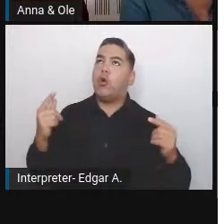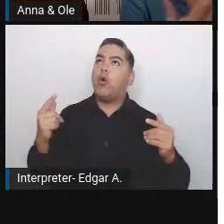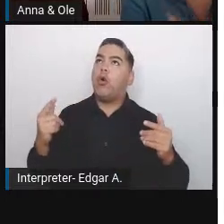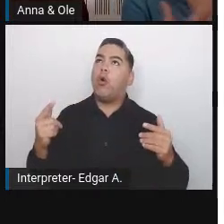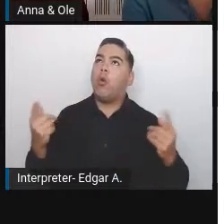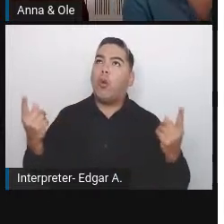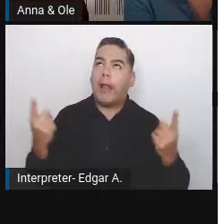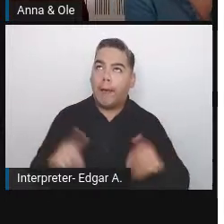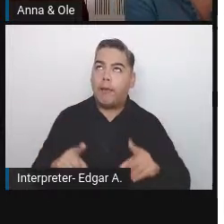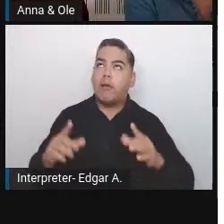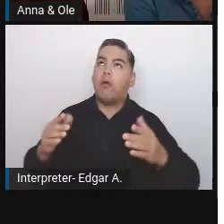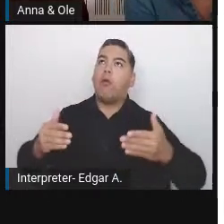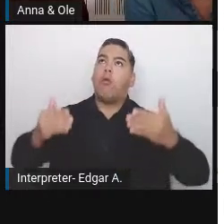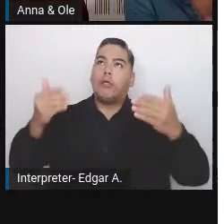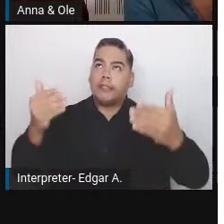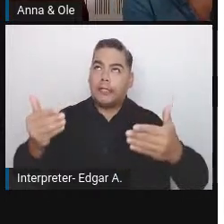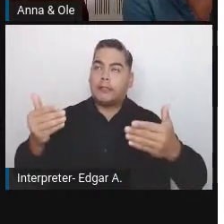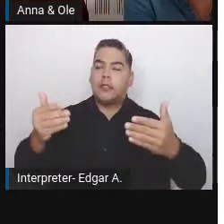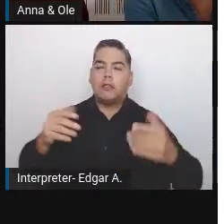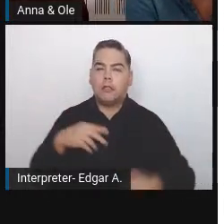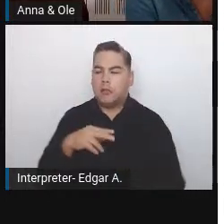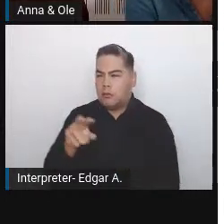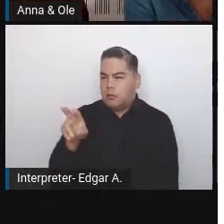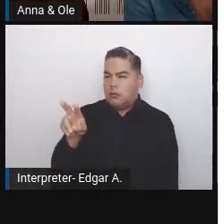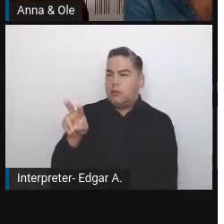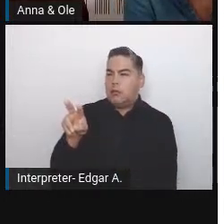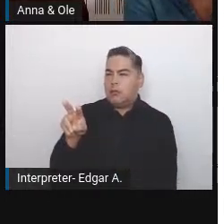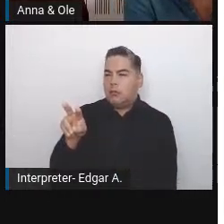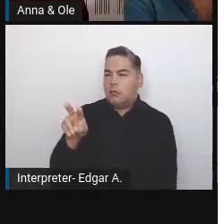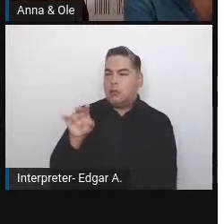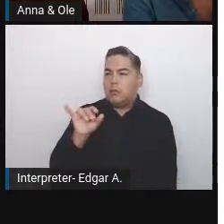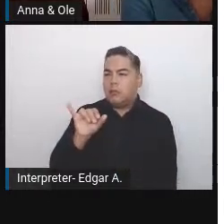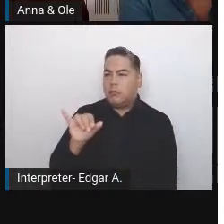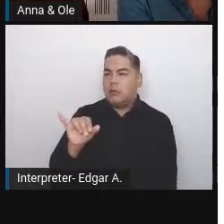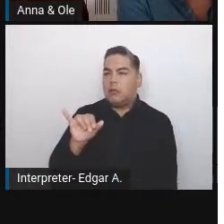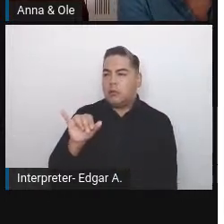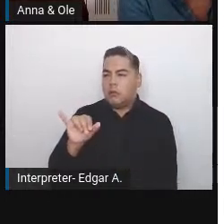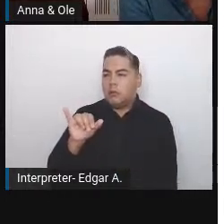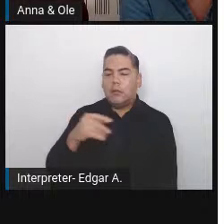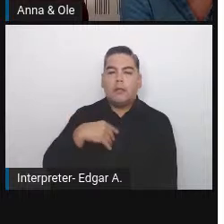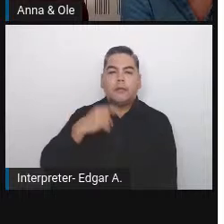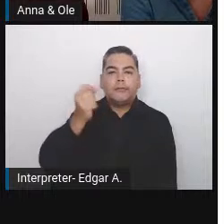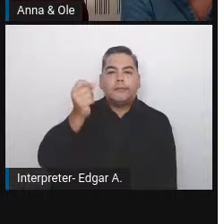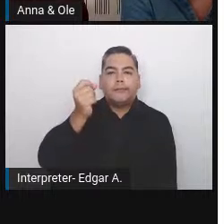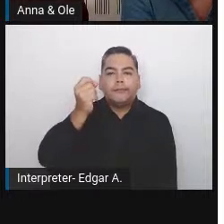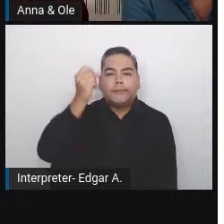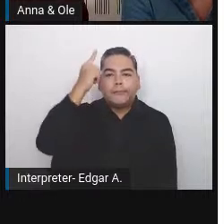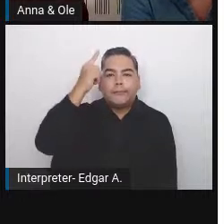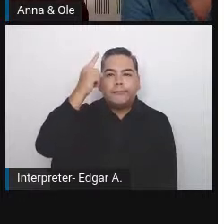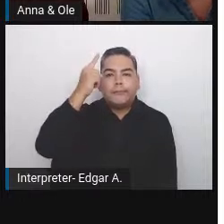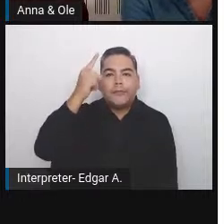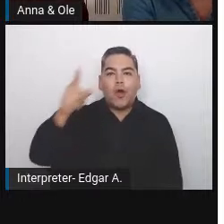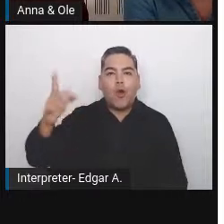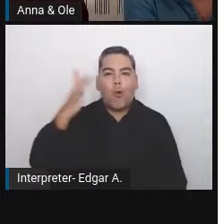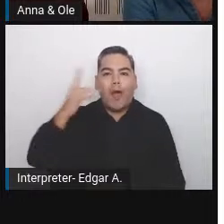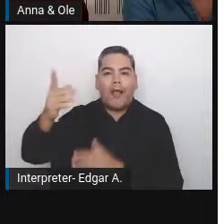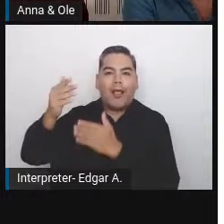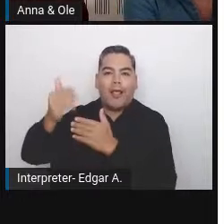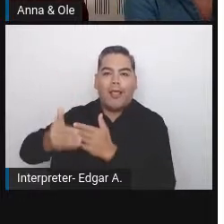while doing so they were supposed to think out loud they met and what